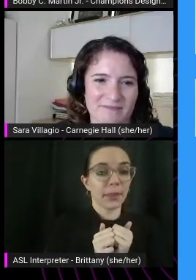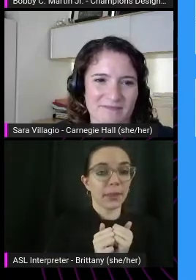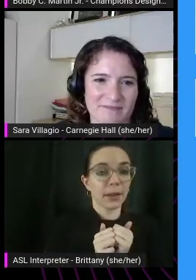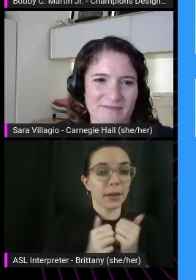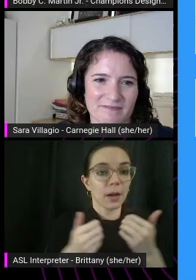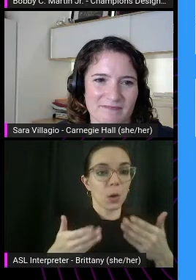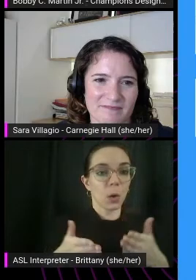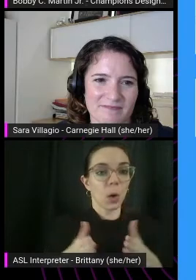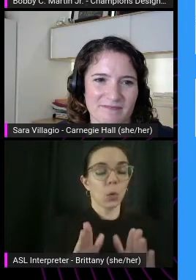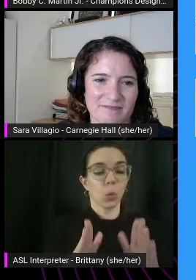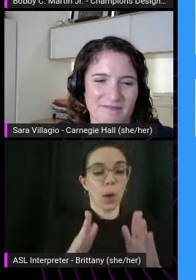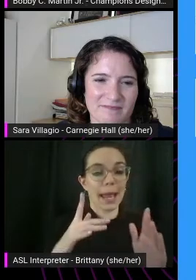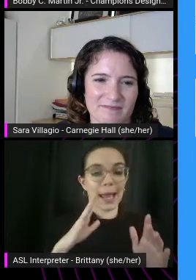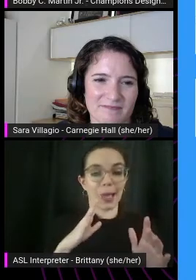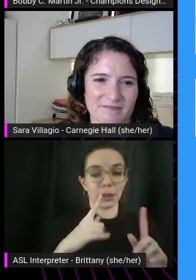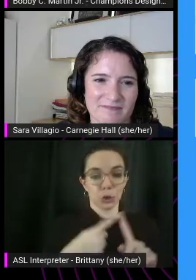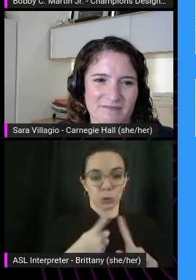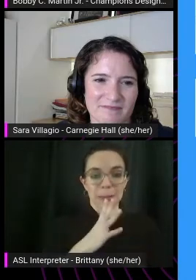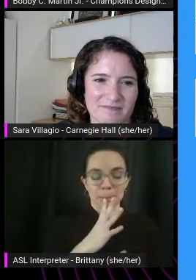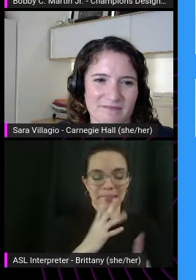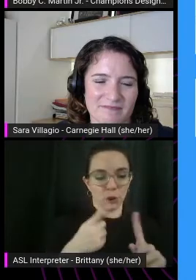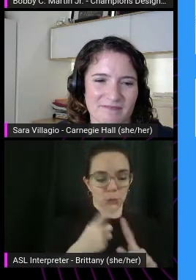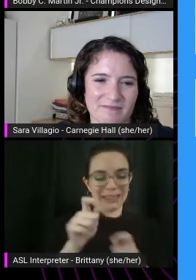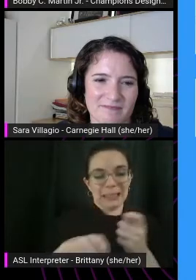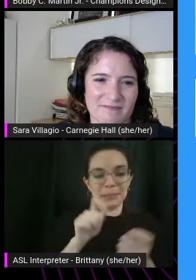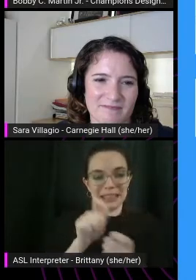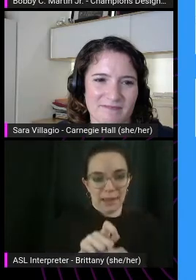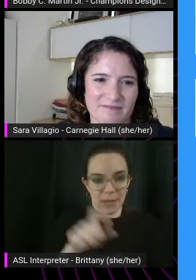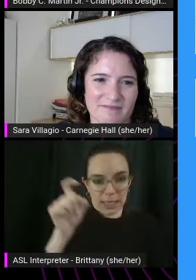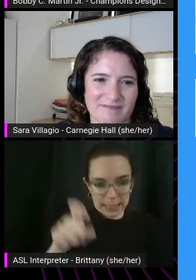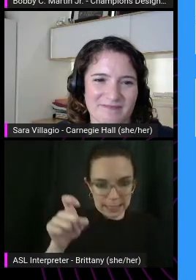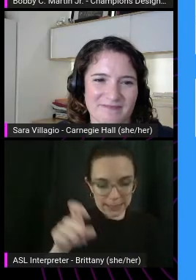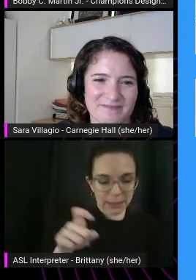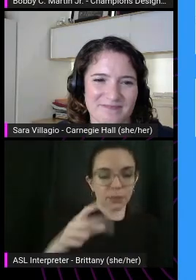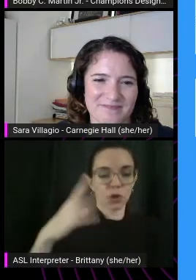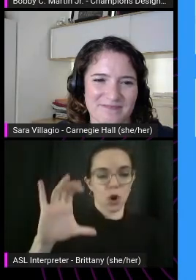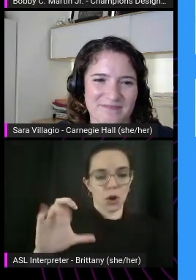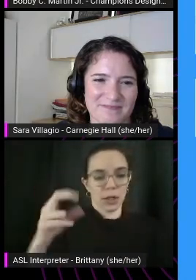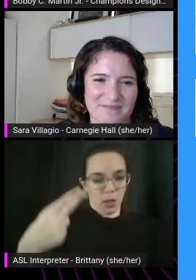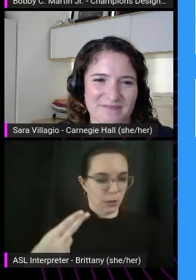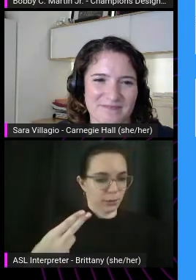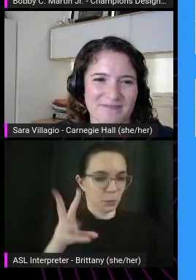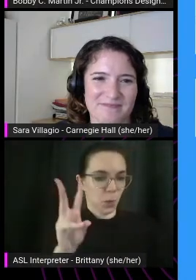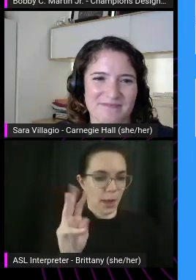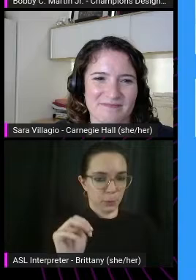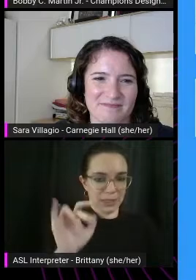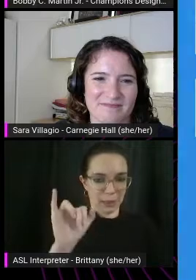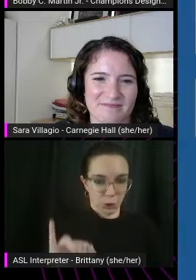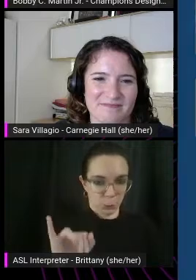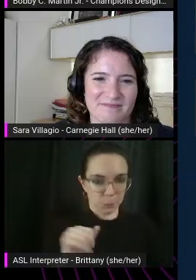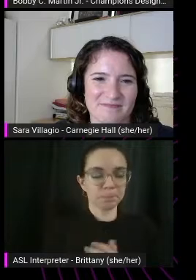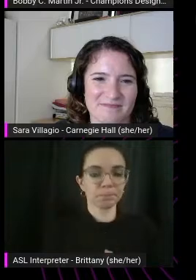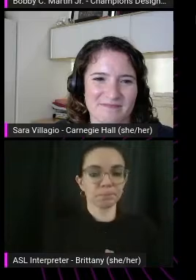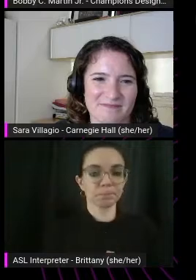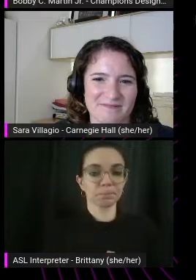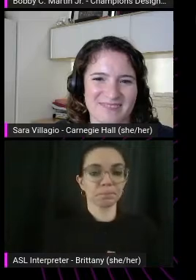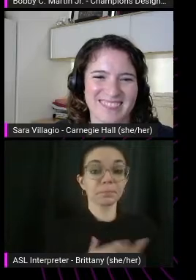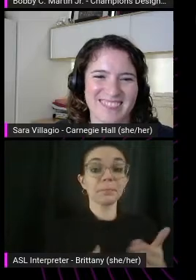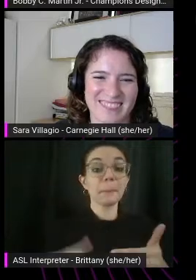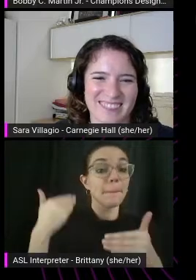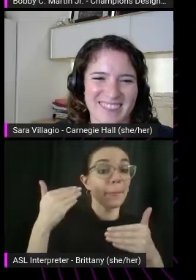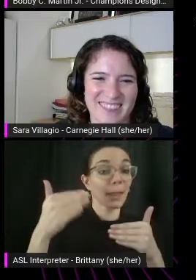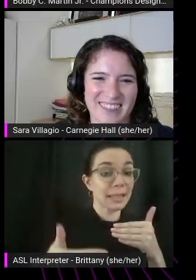the specific needs of Carnegie Hall's Weill Music Institute. Next up, Sara.